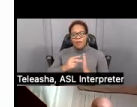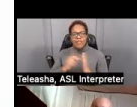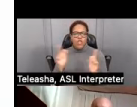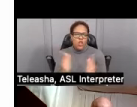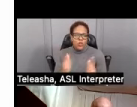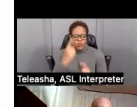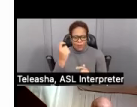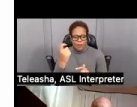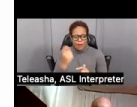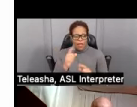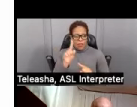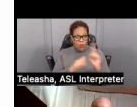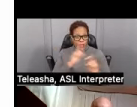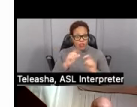the word sueñito lingers.